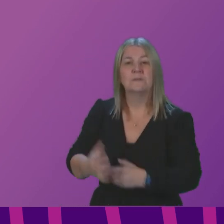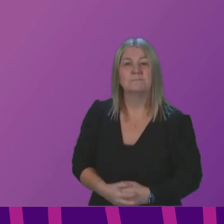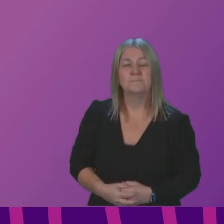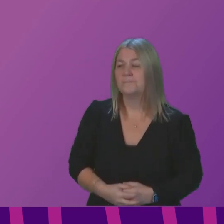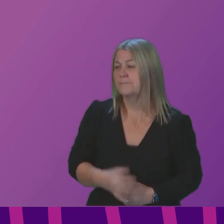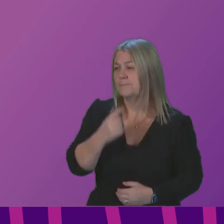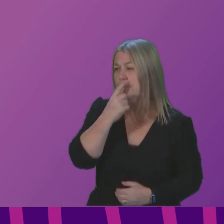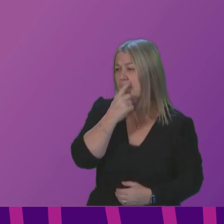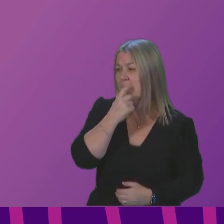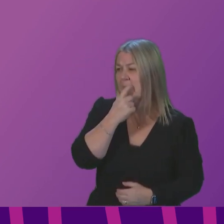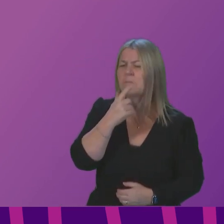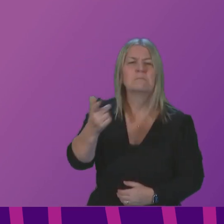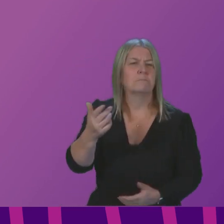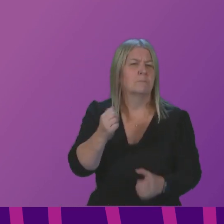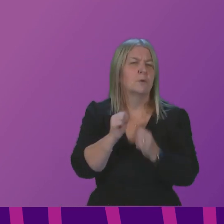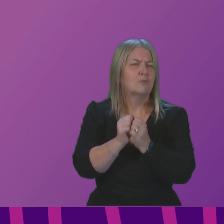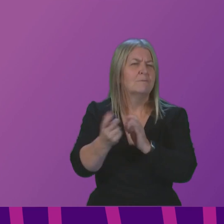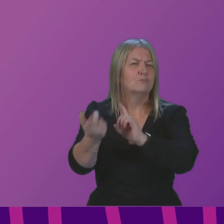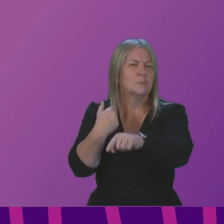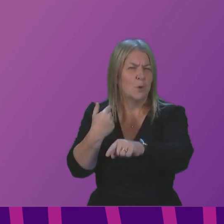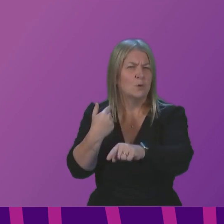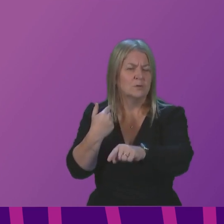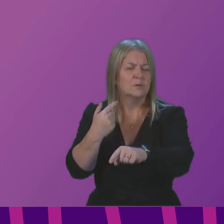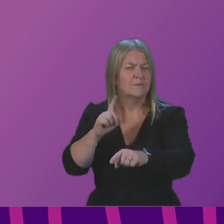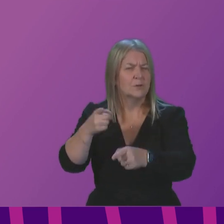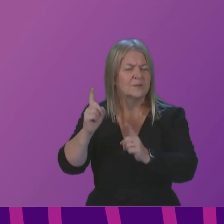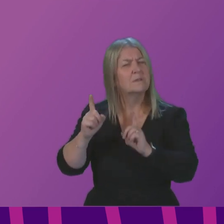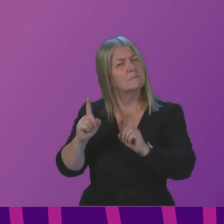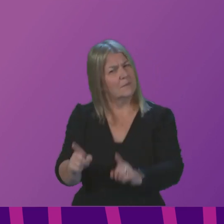I am grateful for the First Minister’s answer but, with social sector arrears growing by